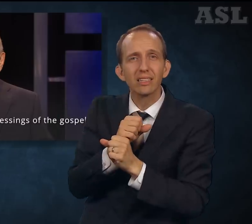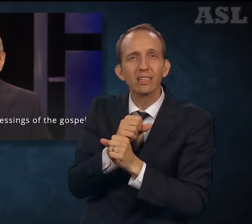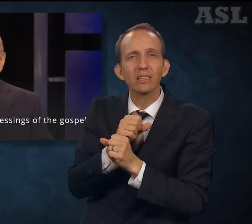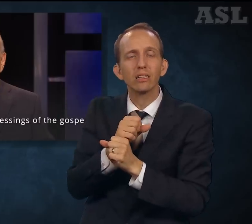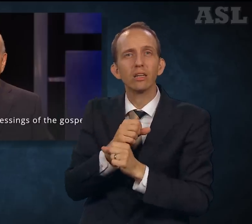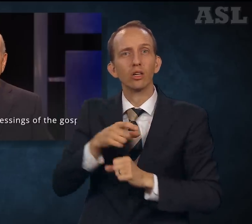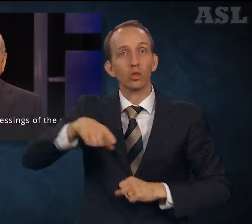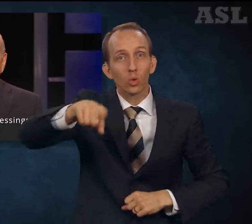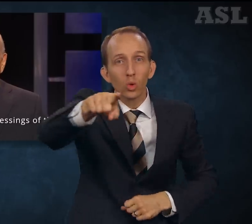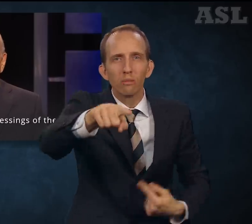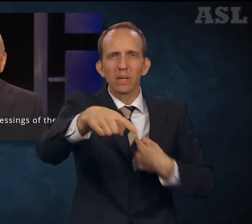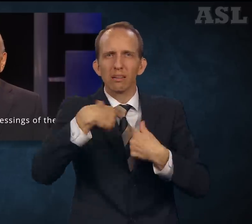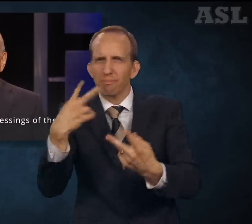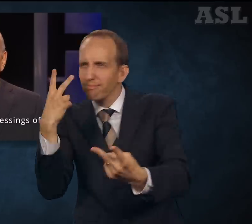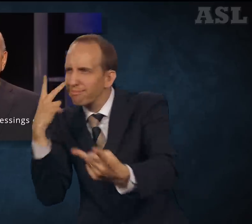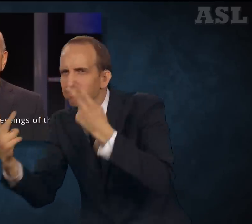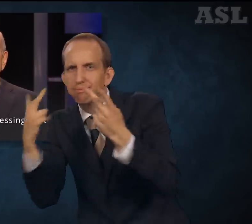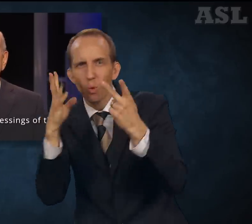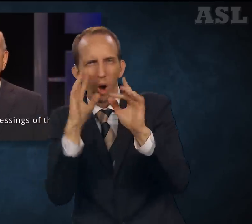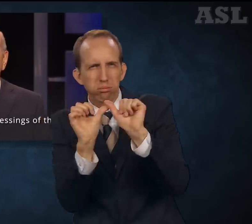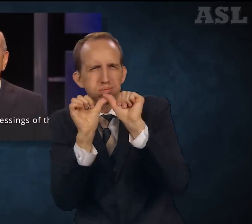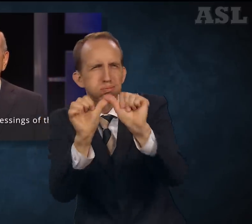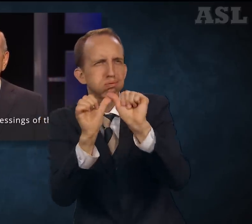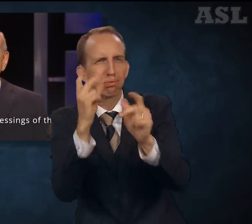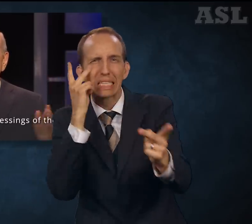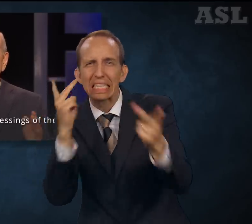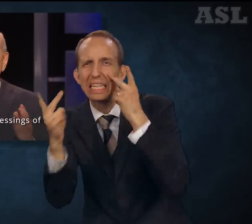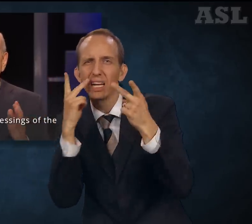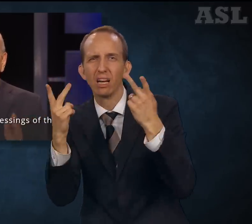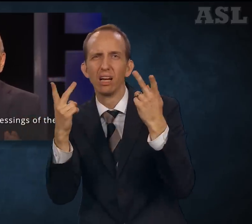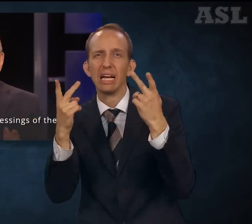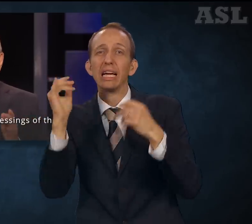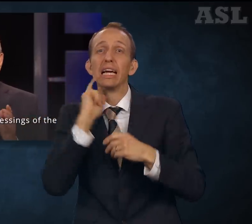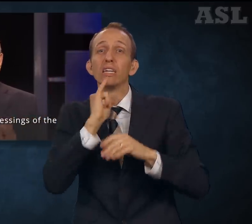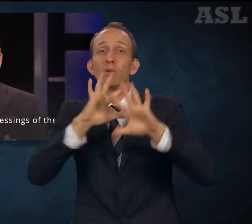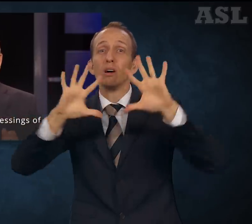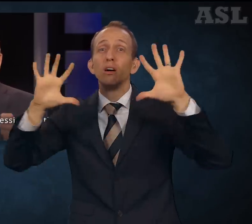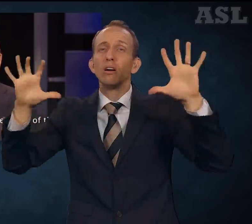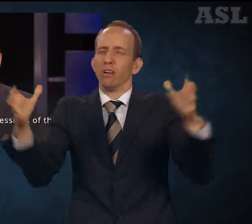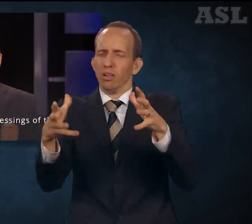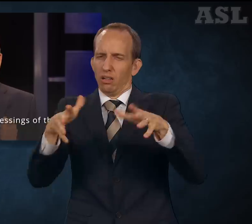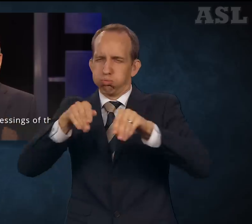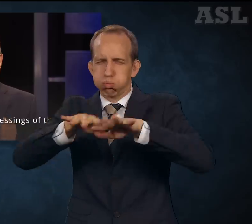YOU AND I ARE LIVING TO SEE, AND WILL CONTINUE TO SEE, ISRAEL GATHERED WITH GREAT